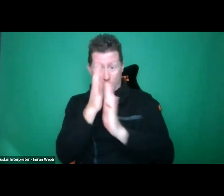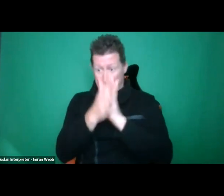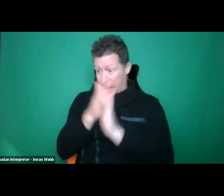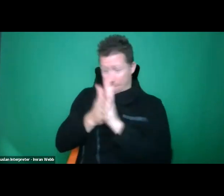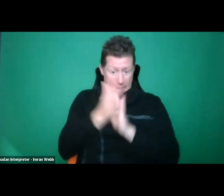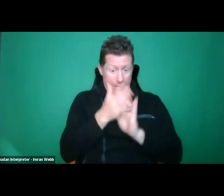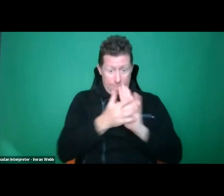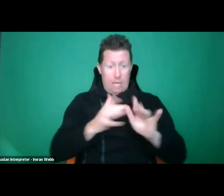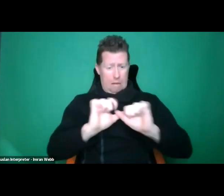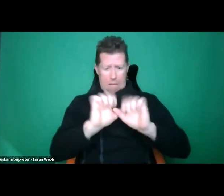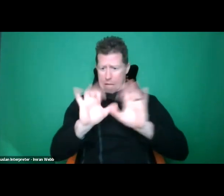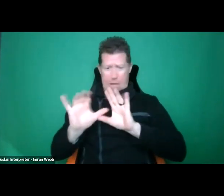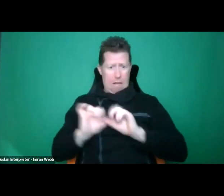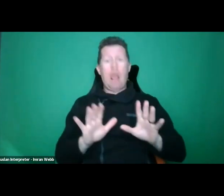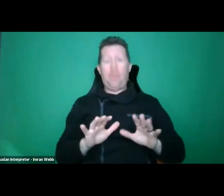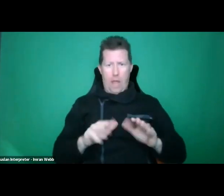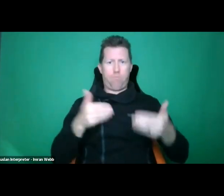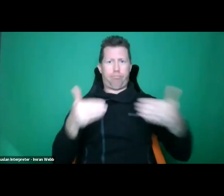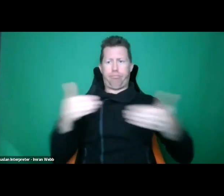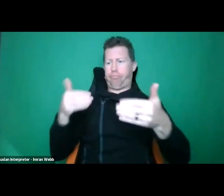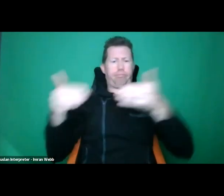that we can have comparison and accurate reporting.